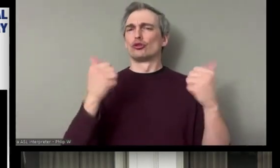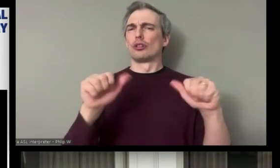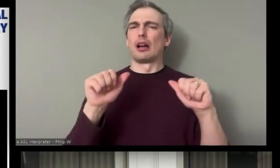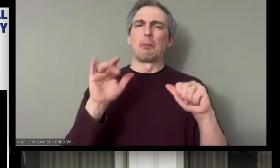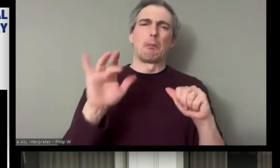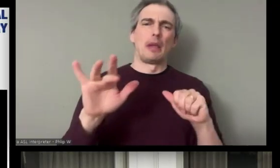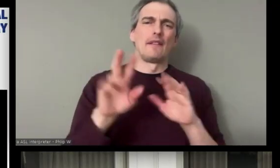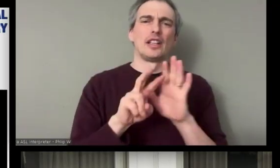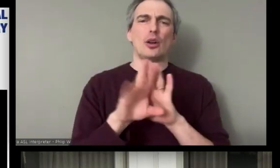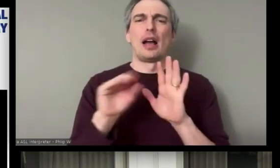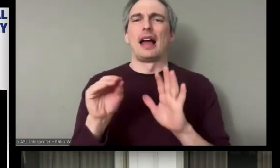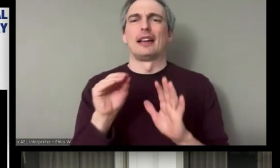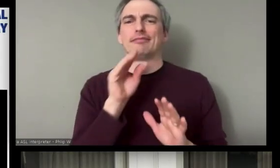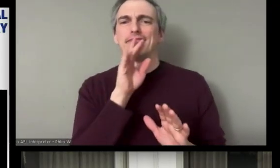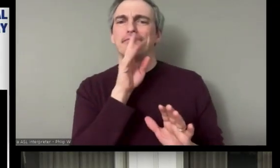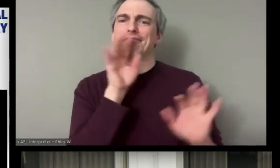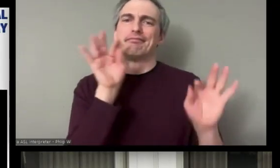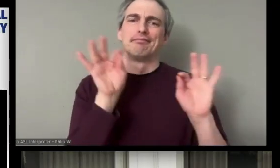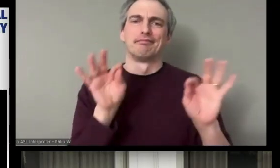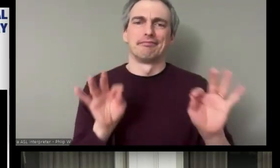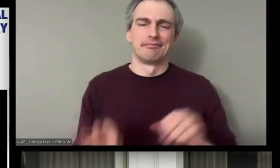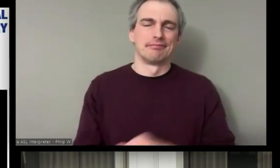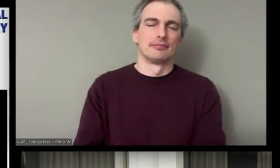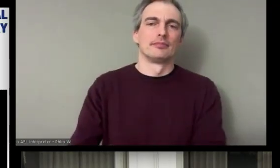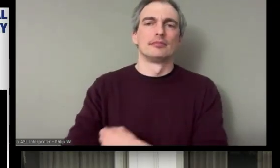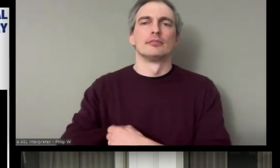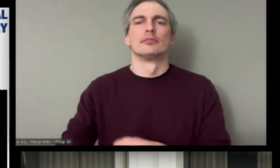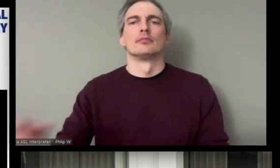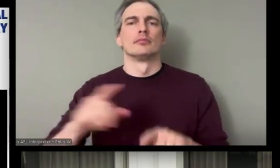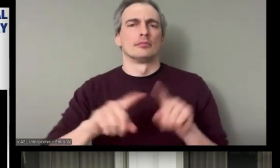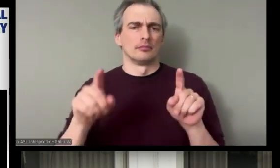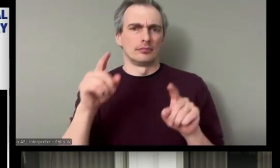We're gonna be having a presentation in March about augmented communication devices.